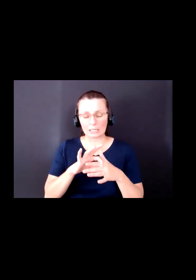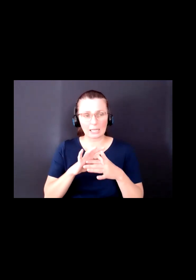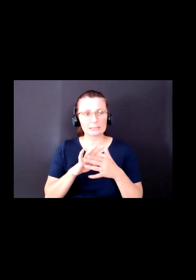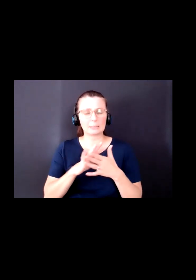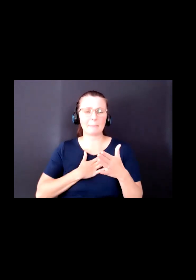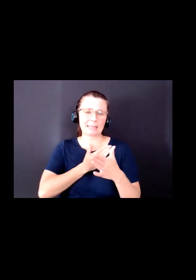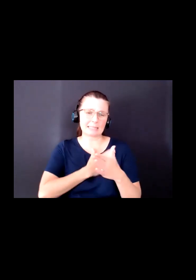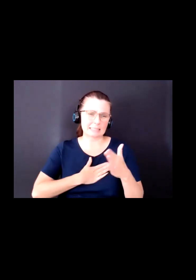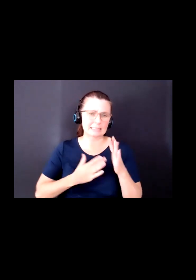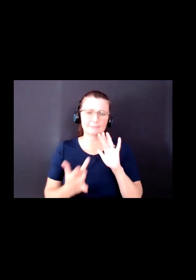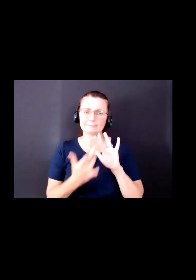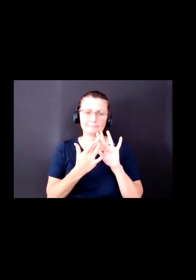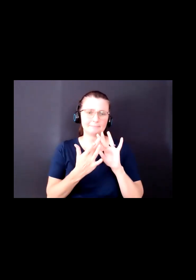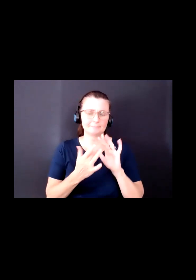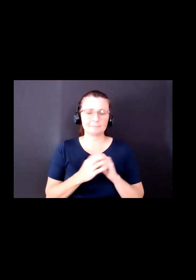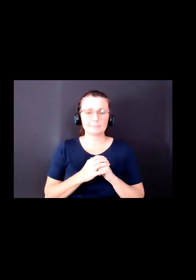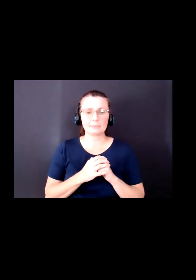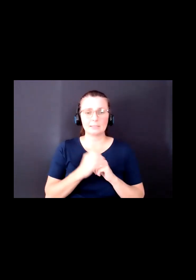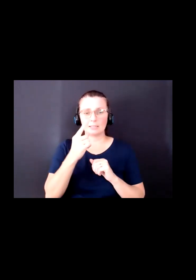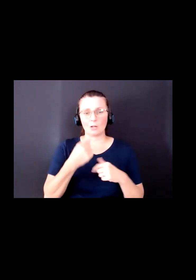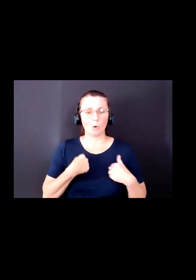us. Keep in mind, we're not an enforcement agency. We'll provide